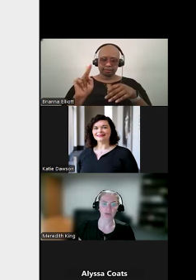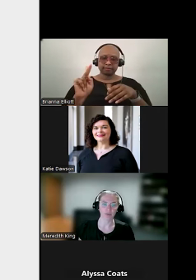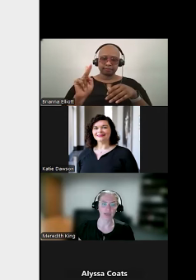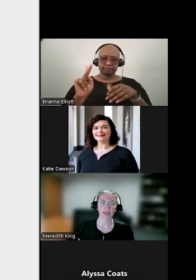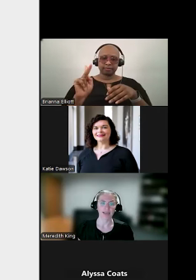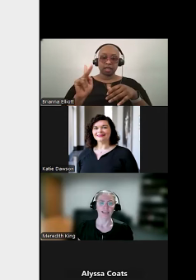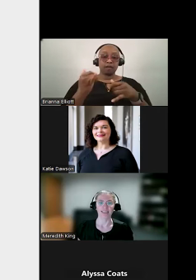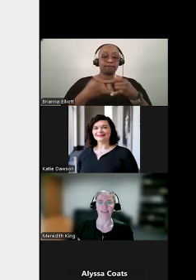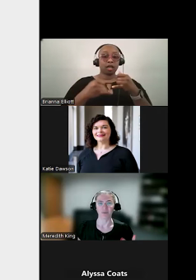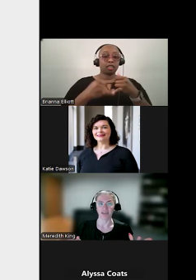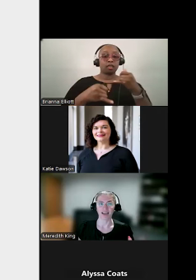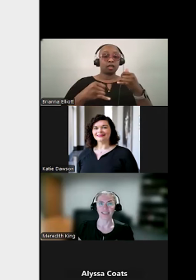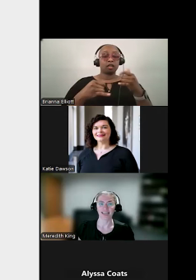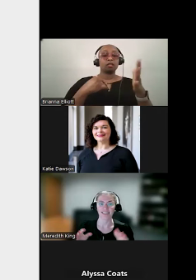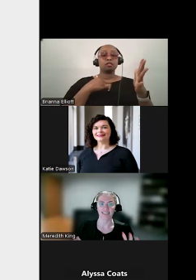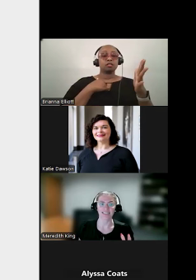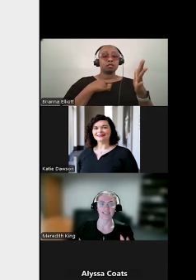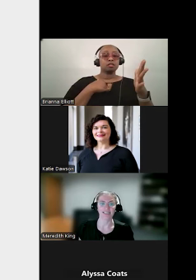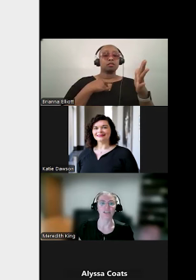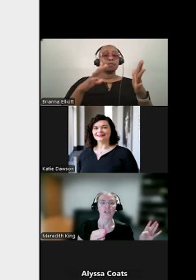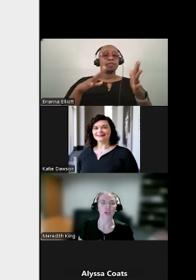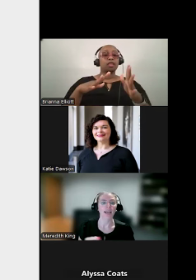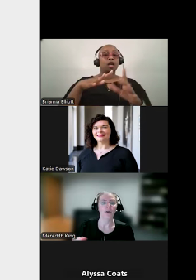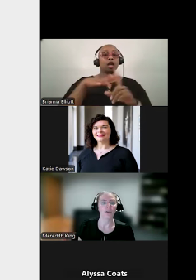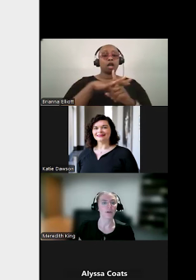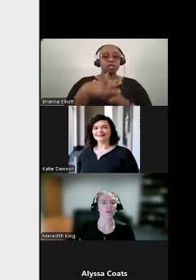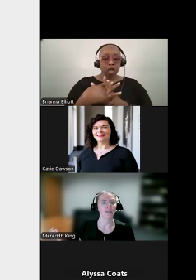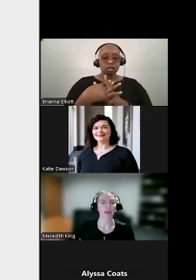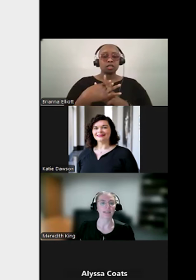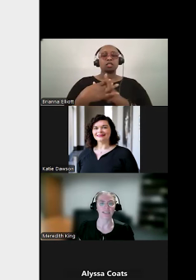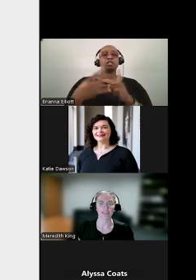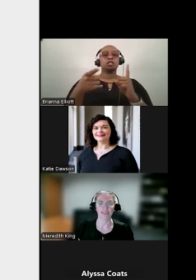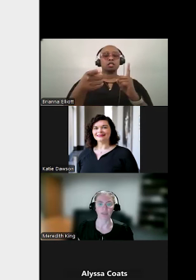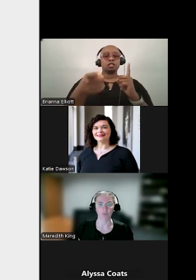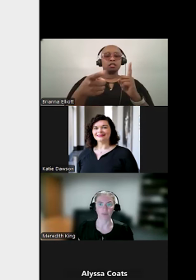going to be is it's going to be in context in the sentence, check out UNO's faculty accessibility